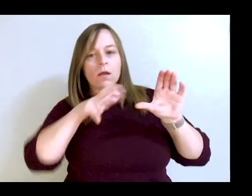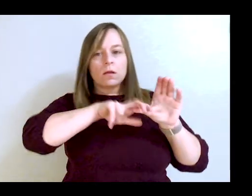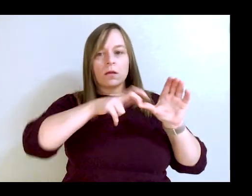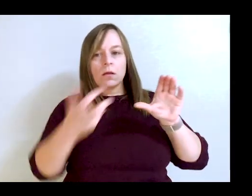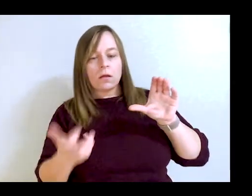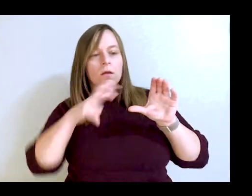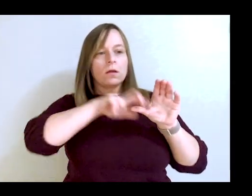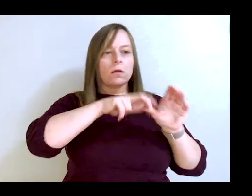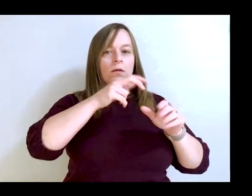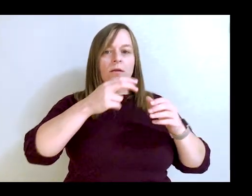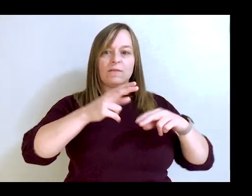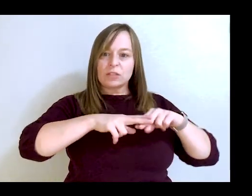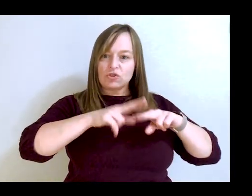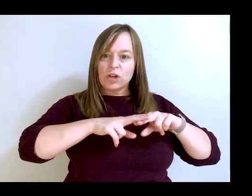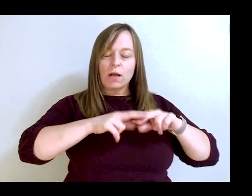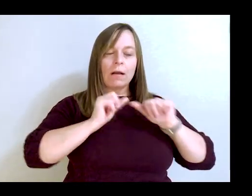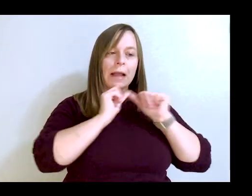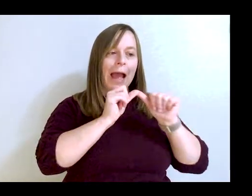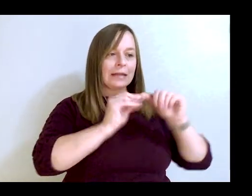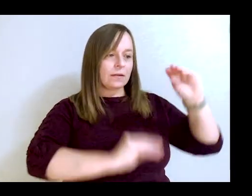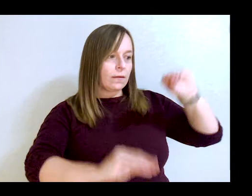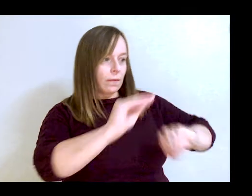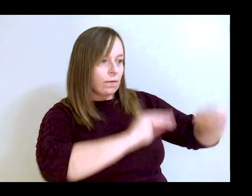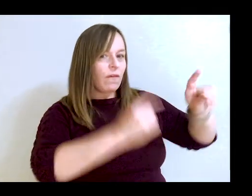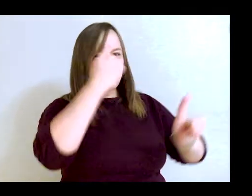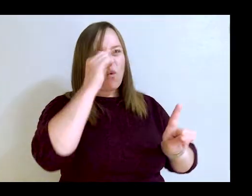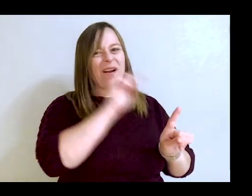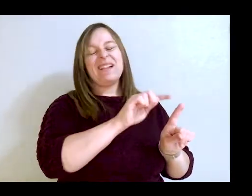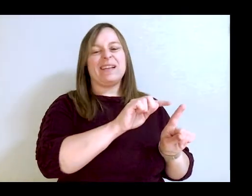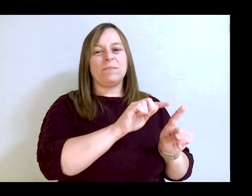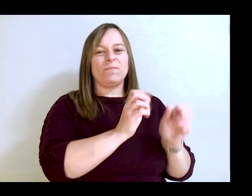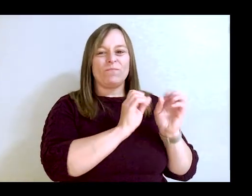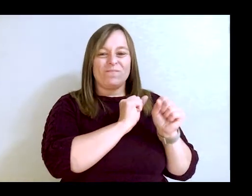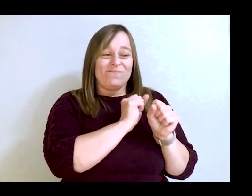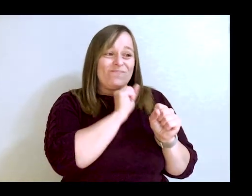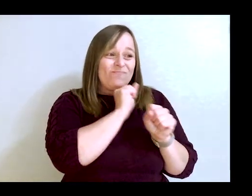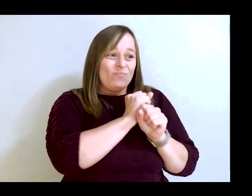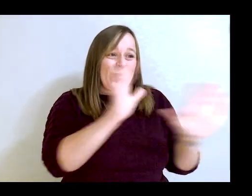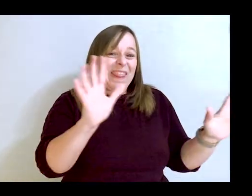of his chair and constantly do that for him. And he would have really no